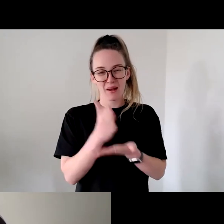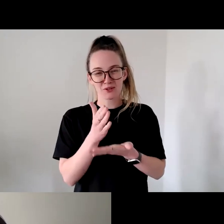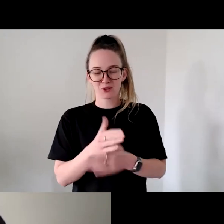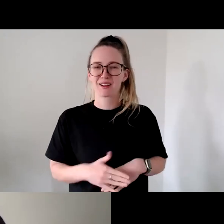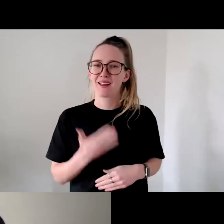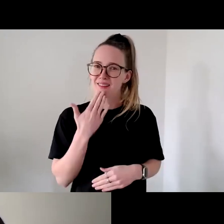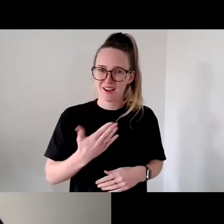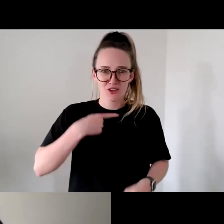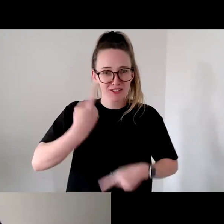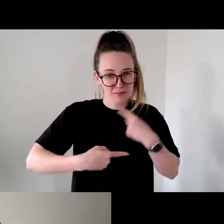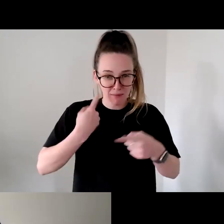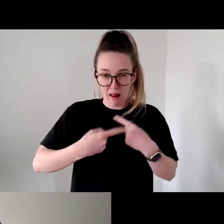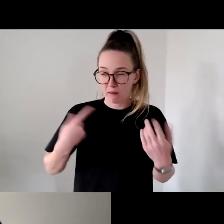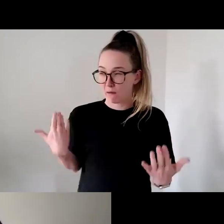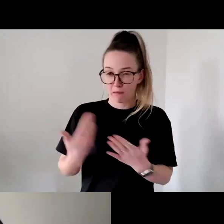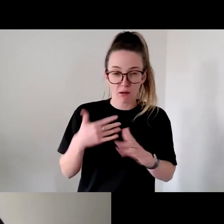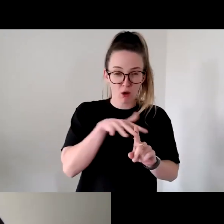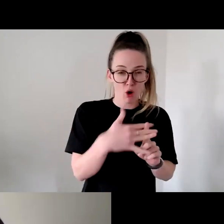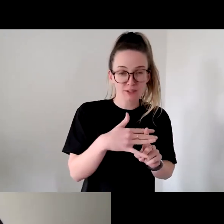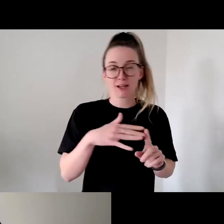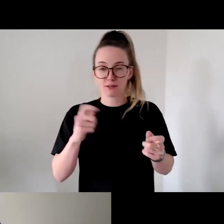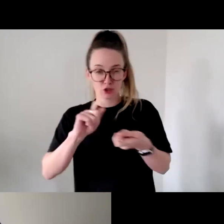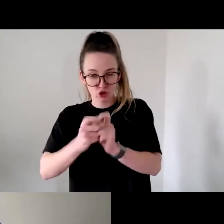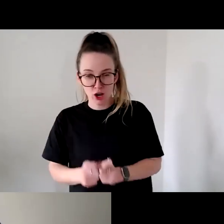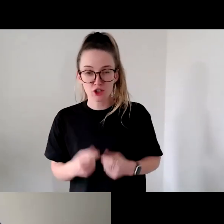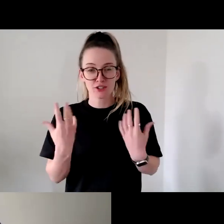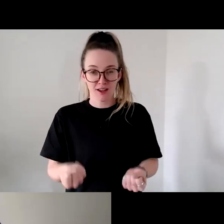all of the context and all of the changes that are taking place at the moment.